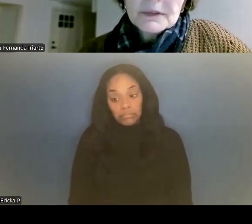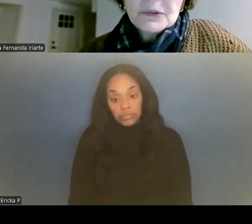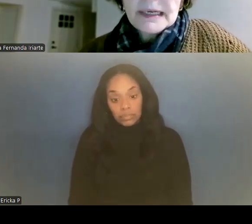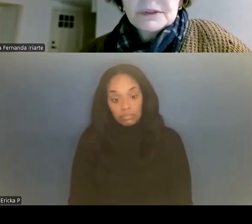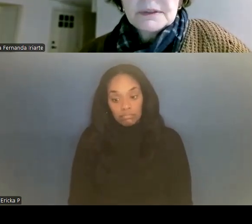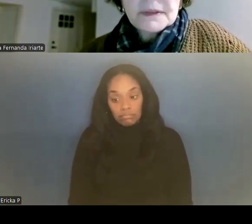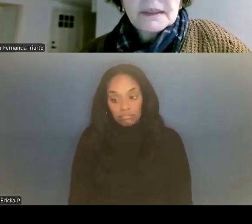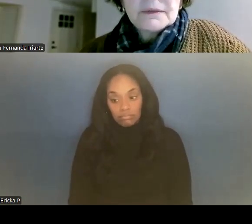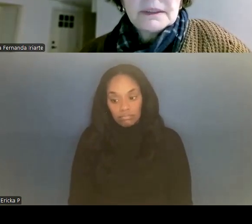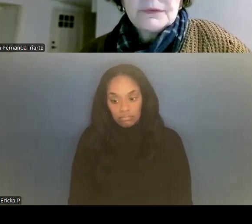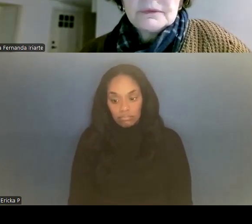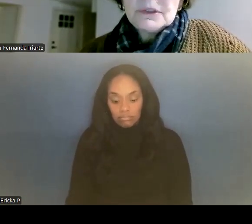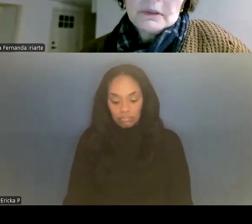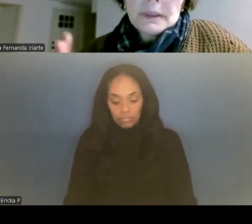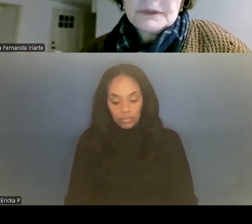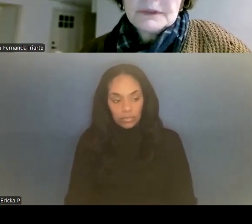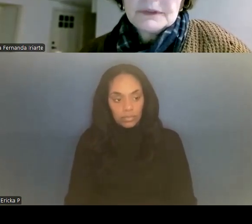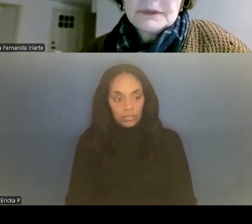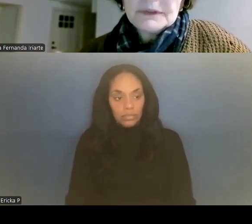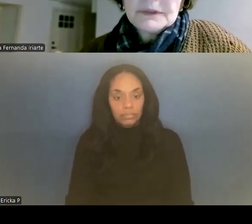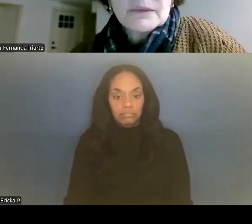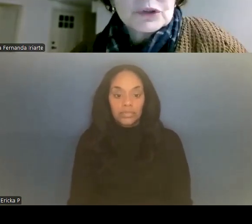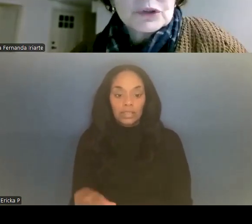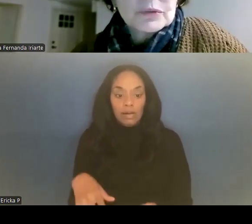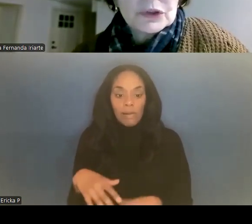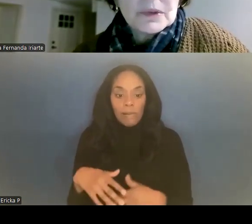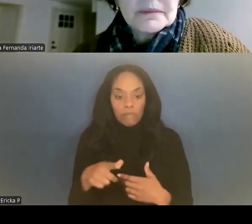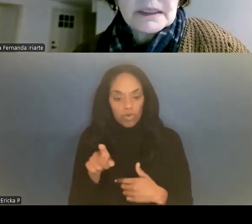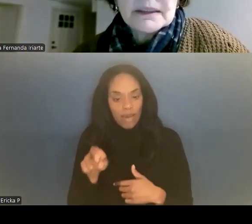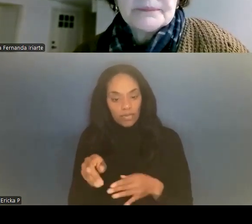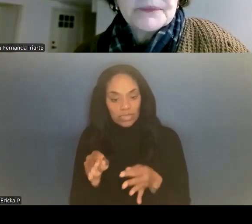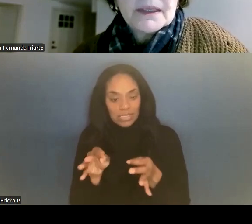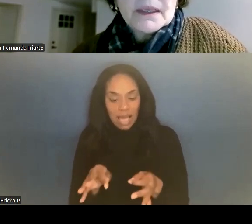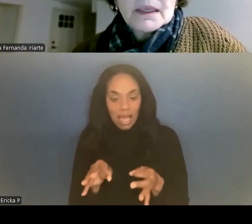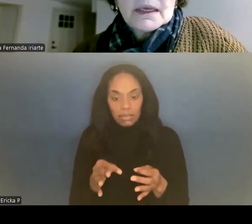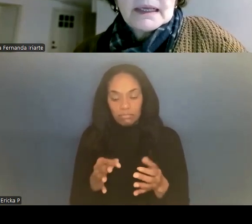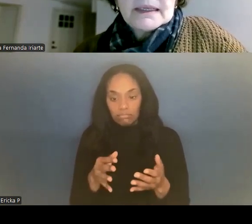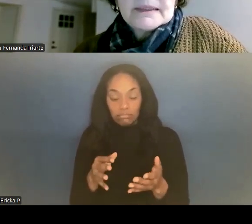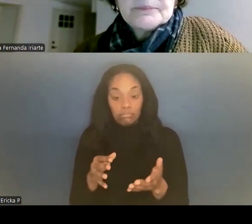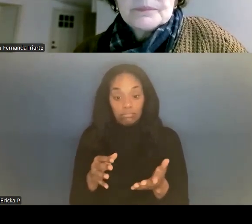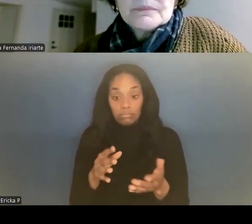So you have to decide if, you know, obviously, if you qualify, which one you want to be on.